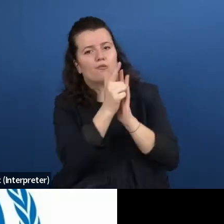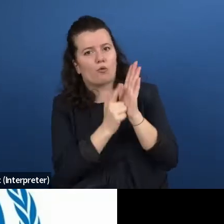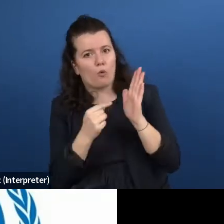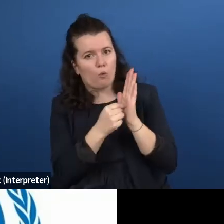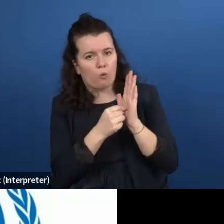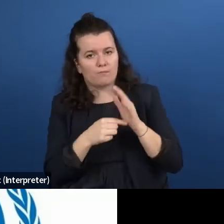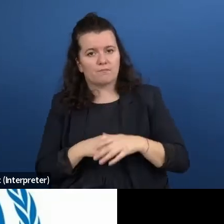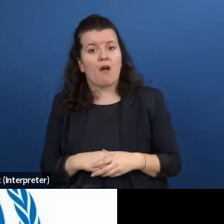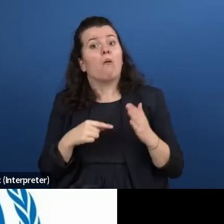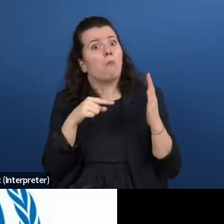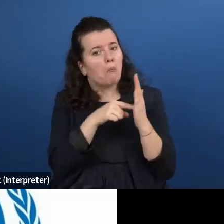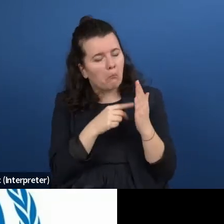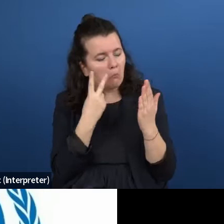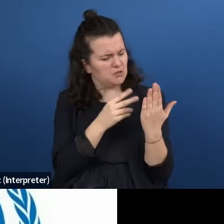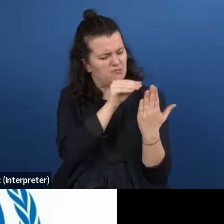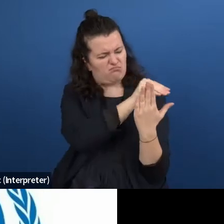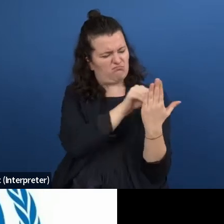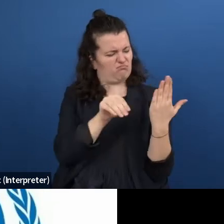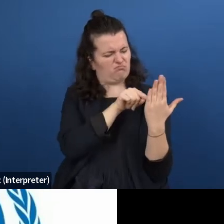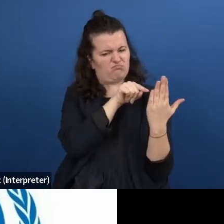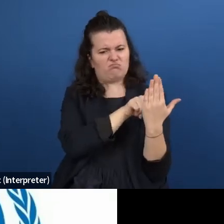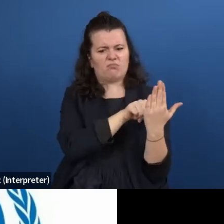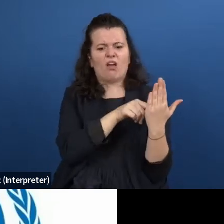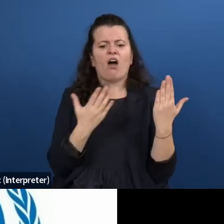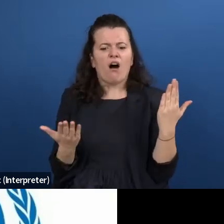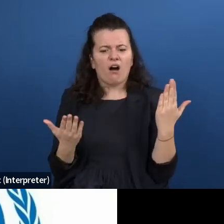So the reception conditions directive, for example,